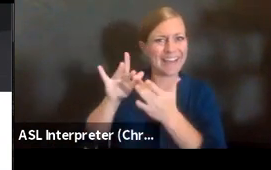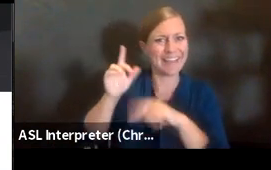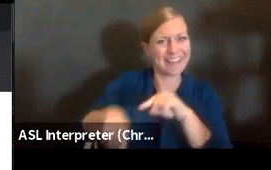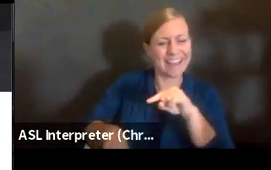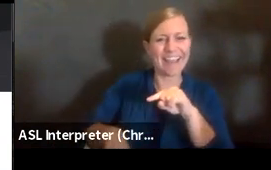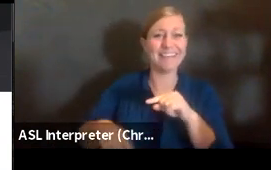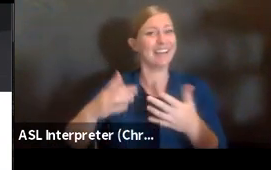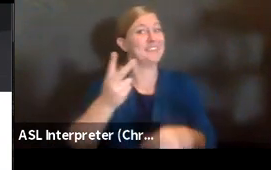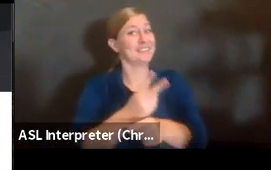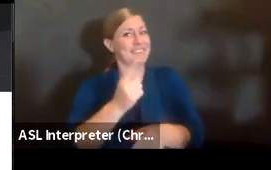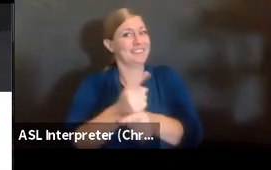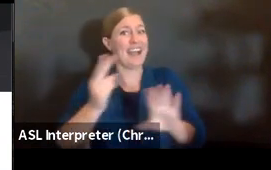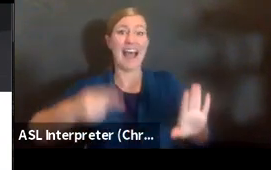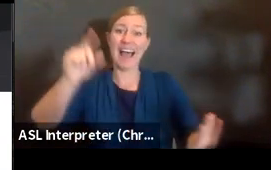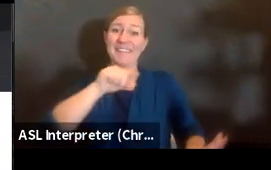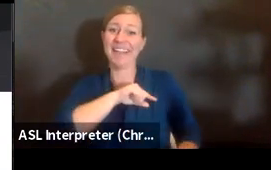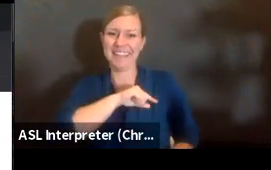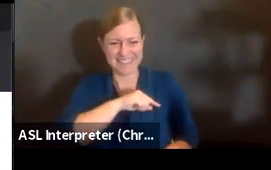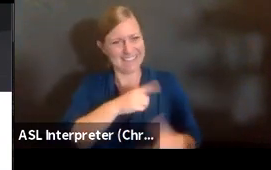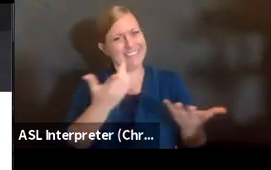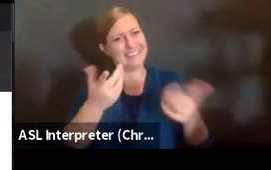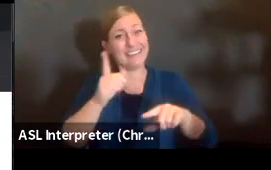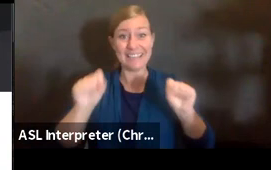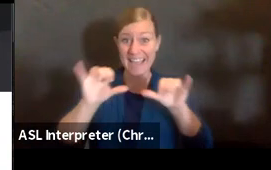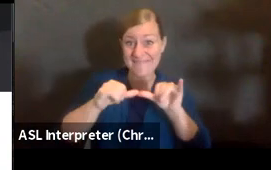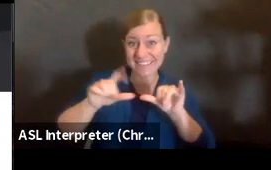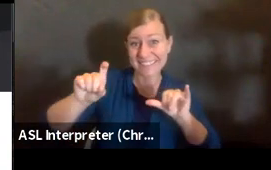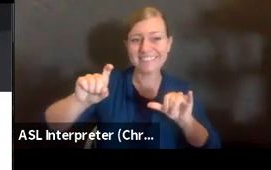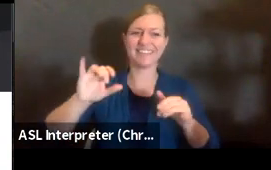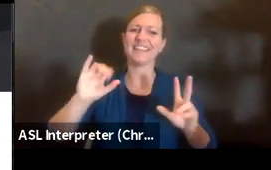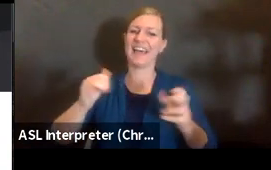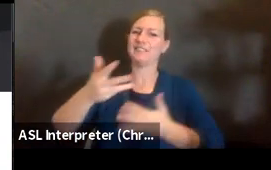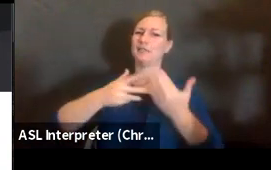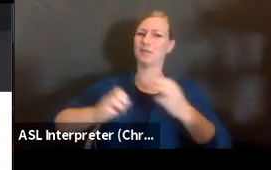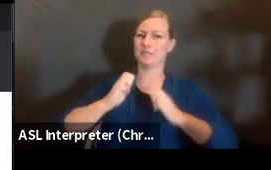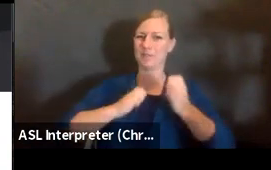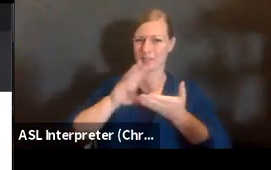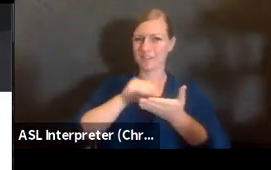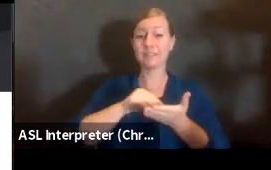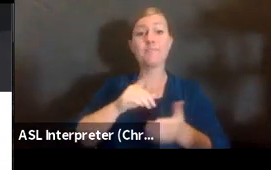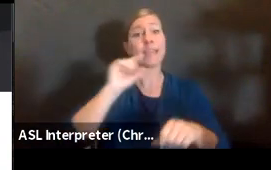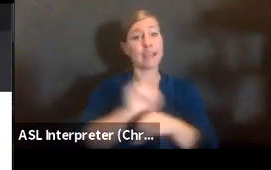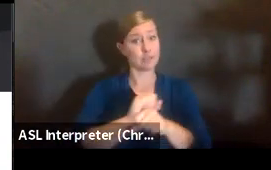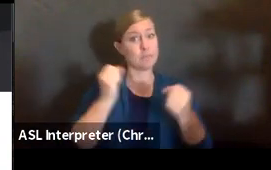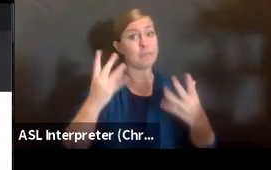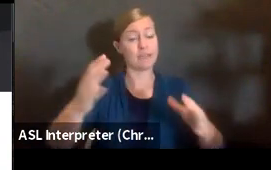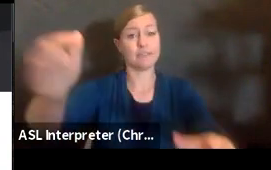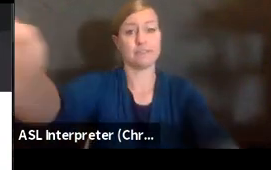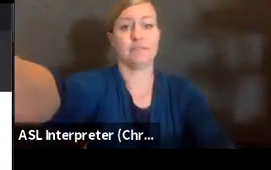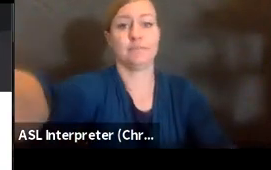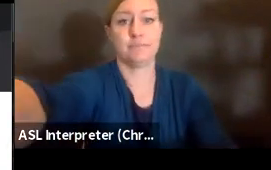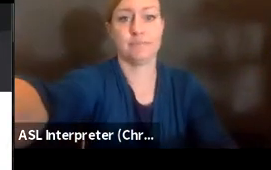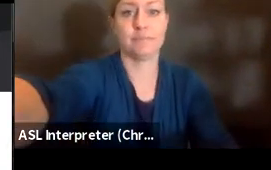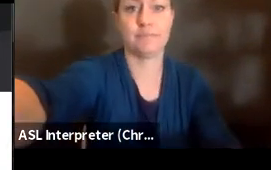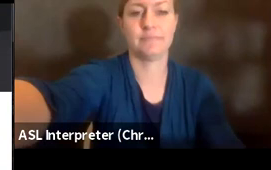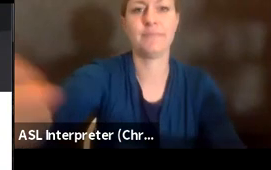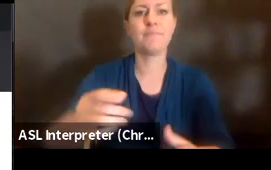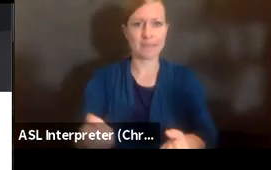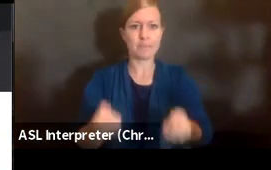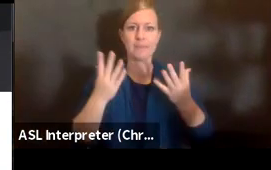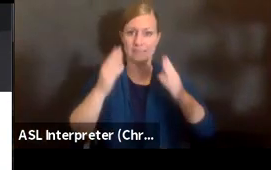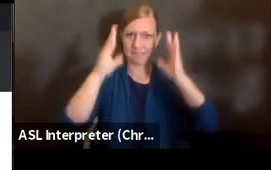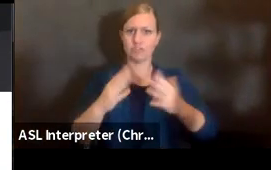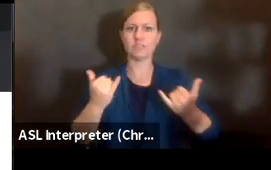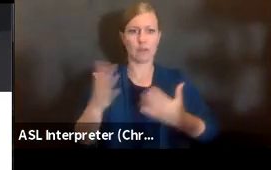Katherine Livick - ESD 112: It is social emotional learning. And actually, there are a lot of teachers who are putting social emotional learning check-ins into their daily interactions with students.